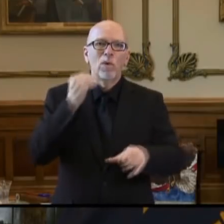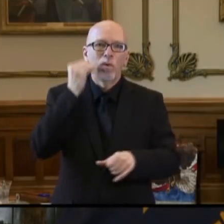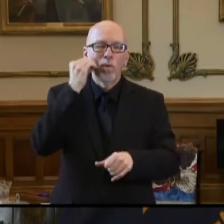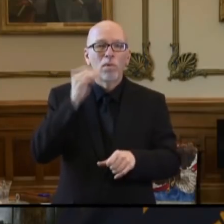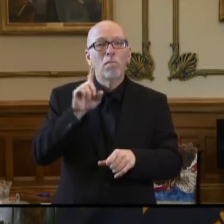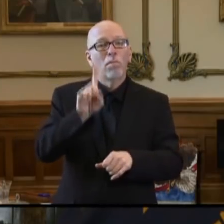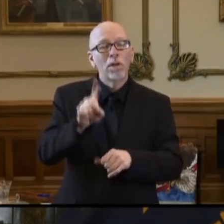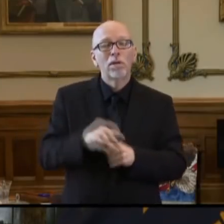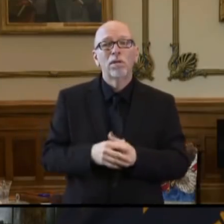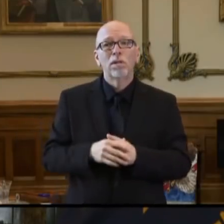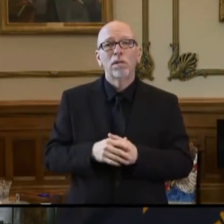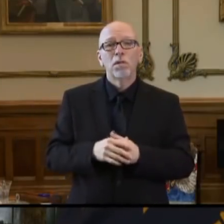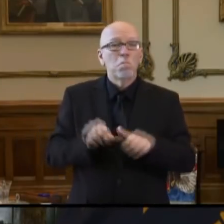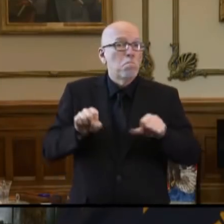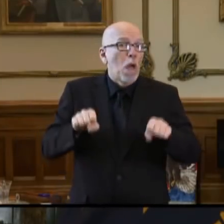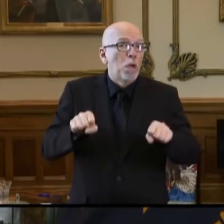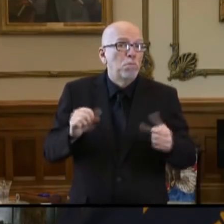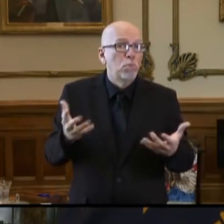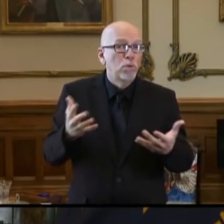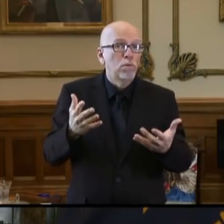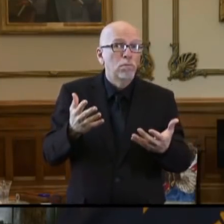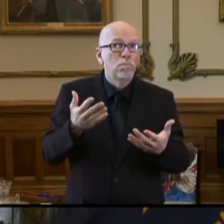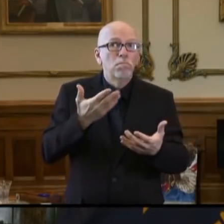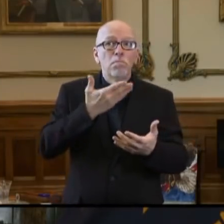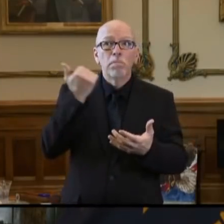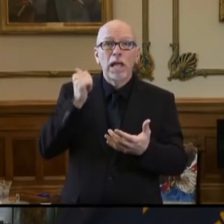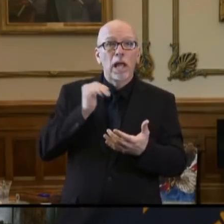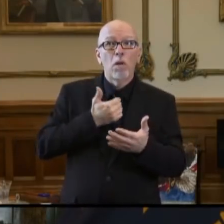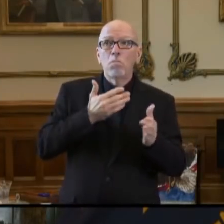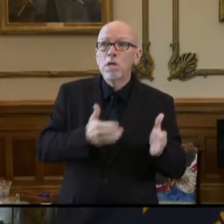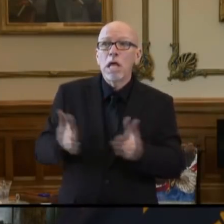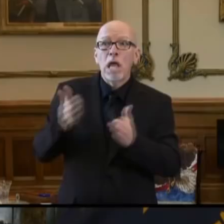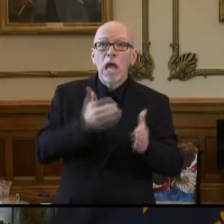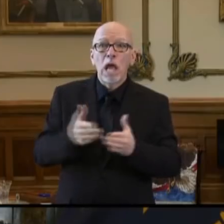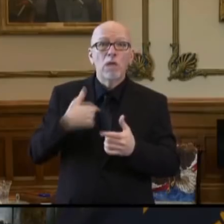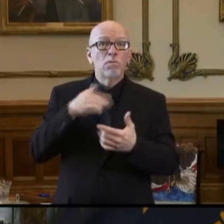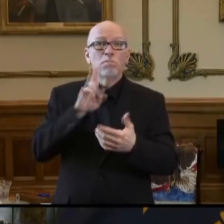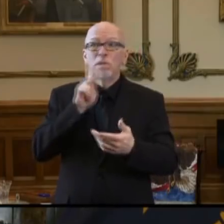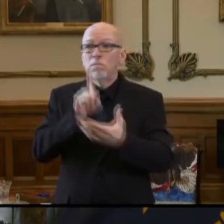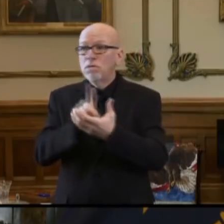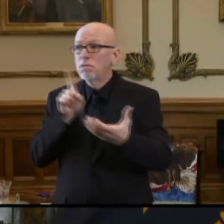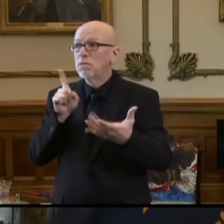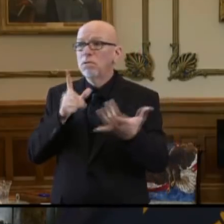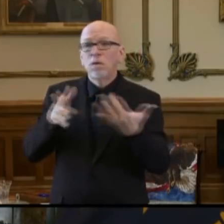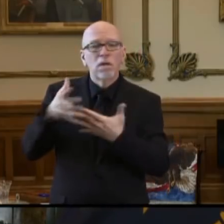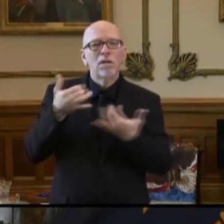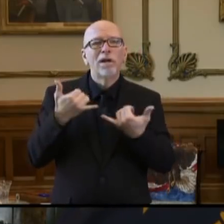THAT MUCH OF THIS WILL GO UNUSED AS ALL OF YOU CONTINUE. GOVERNOR HULL COMES DIRECTIVE TO HUNKER DOWN HOOSIERS. HOWEVER, THERE IS ABSOLUTELY A